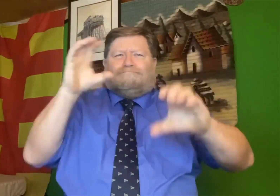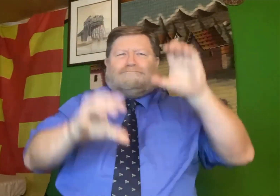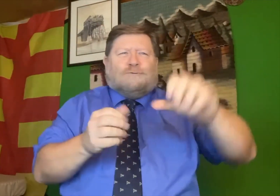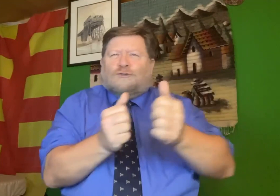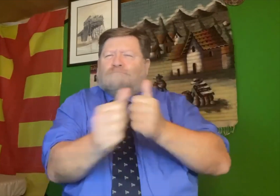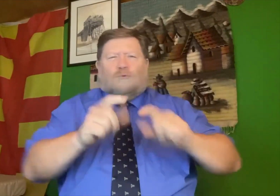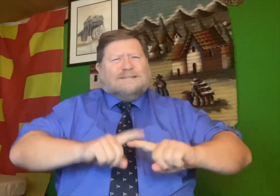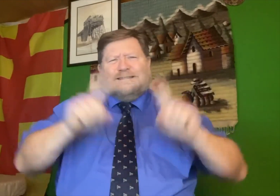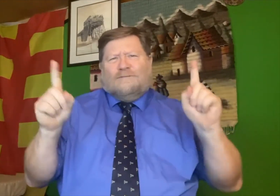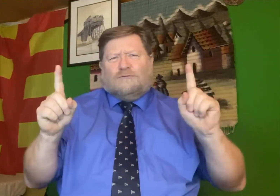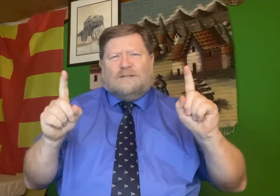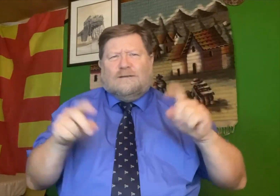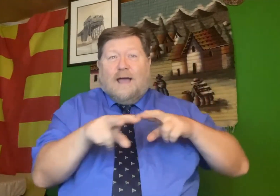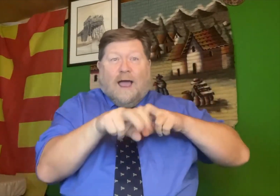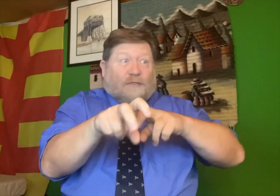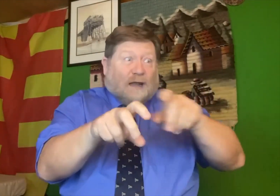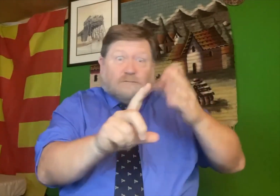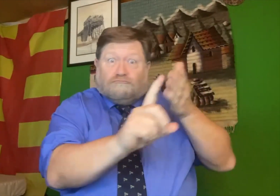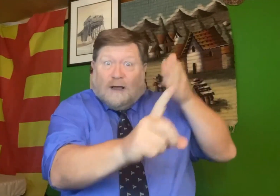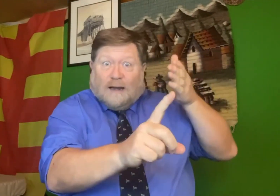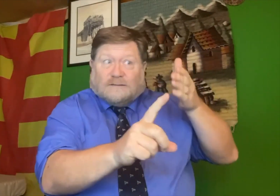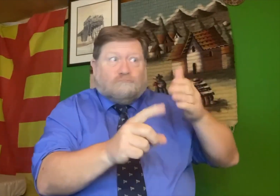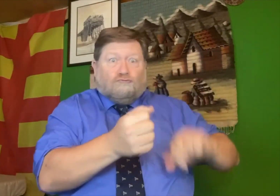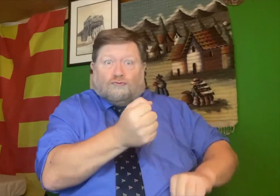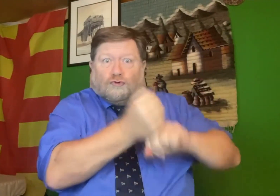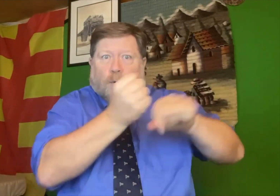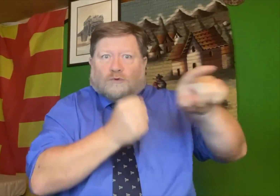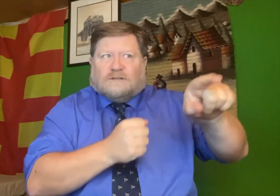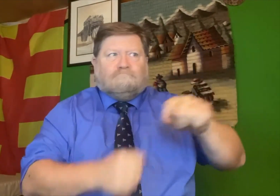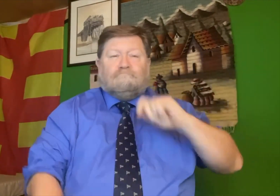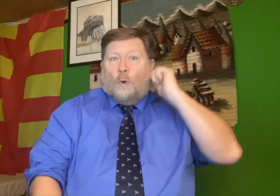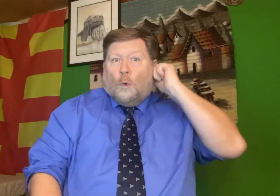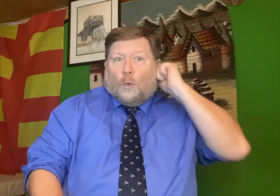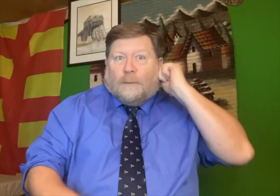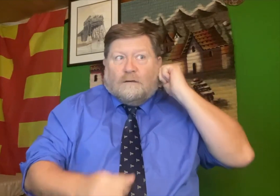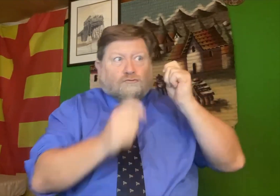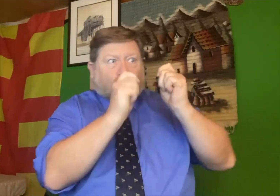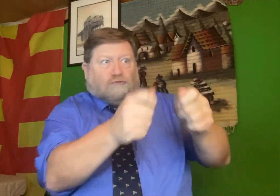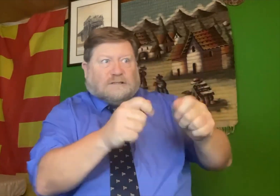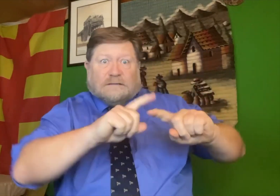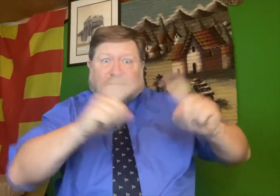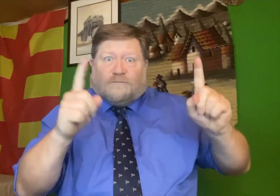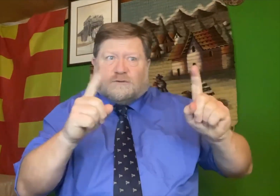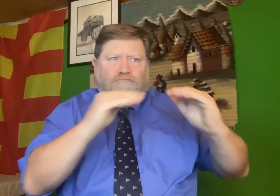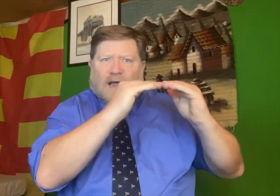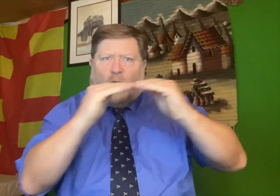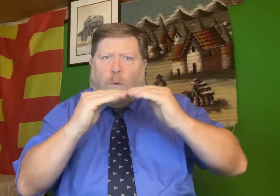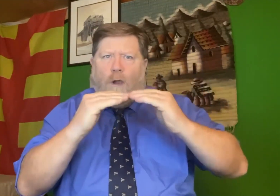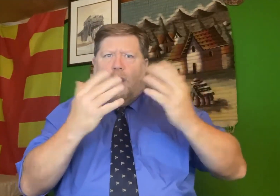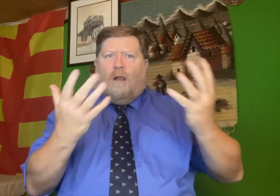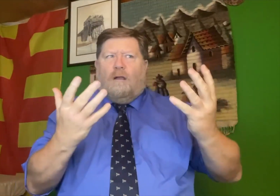and subsidise sports is different, the way athletes are recognised and supported, the way women are treated is different.